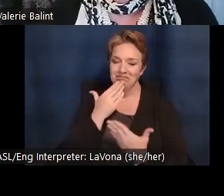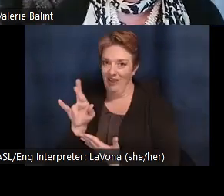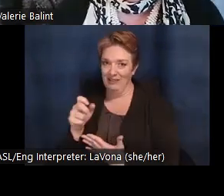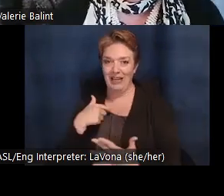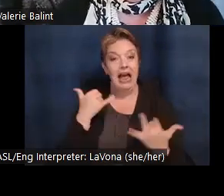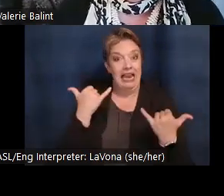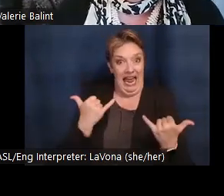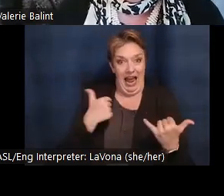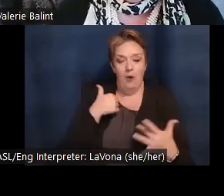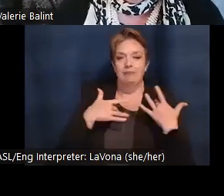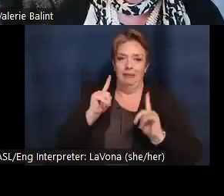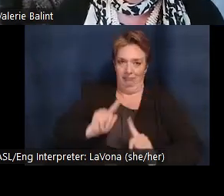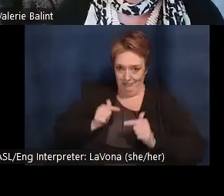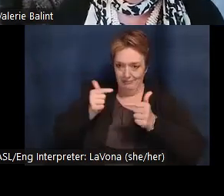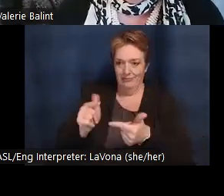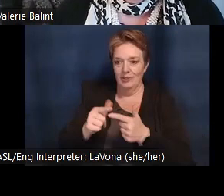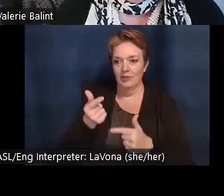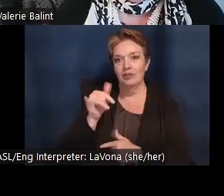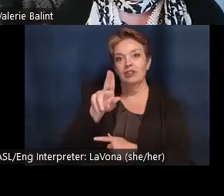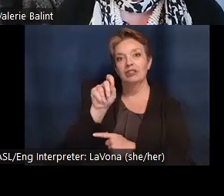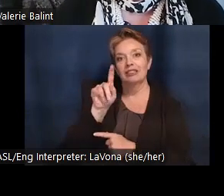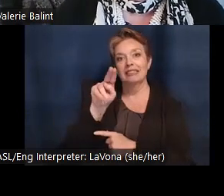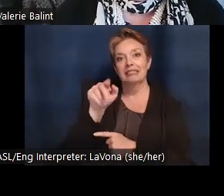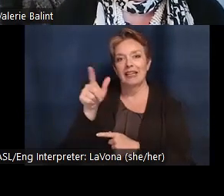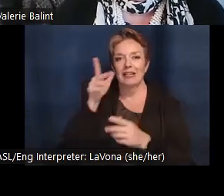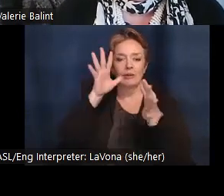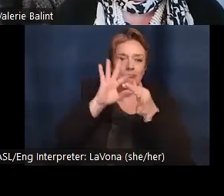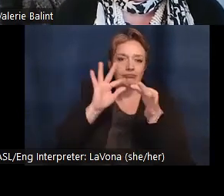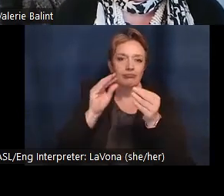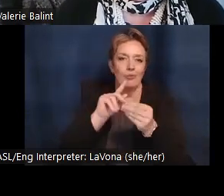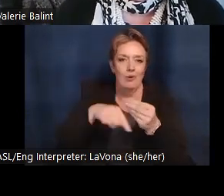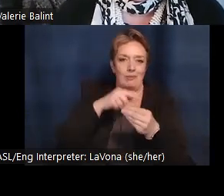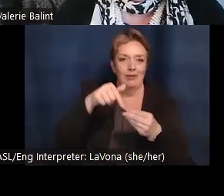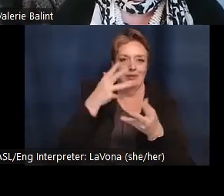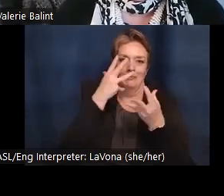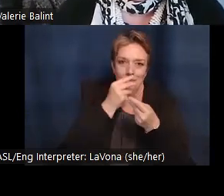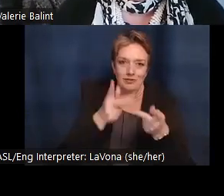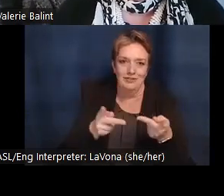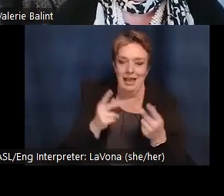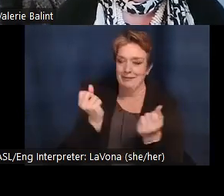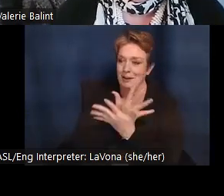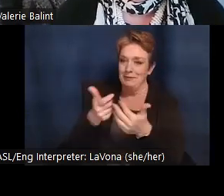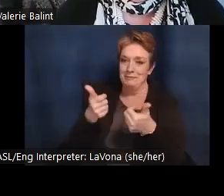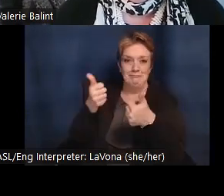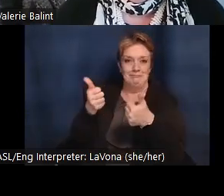this remarkable site and the artist behind it. So thank you so much; it's all yours, girl. [Giustina] All right.